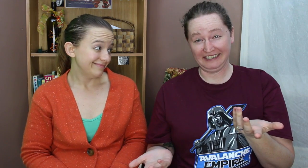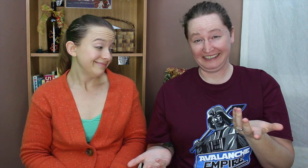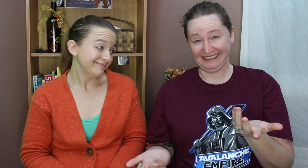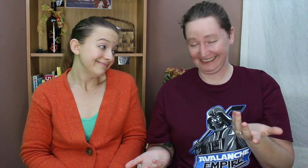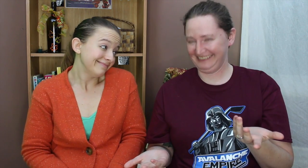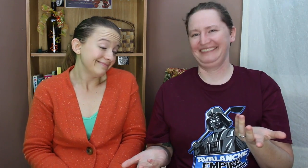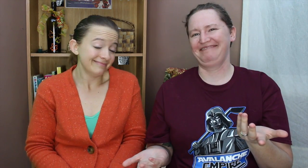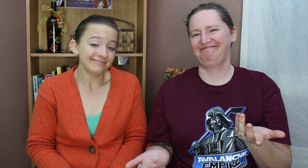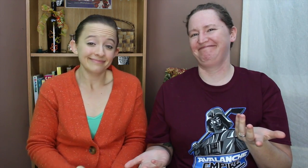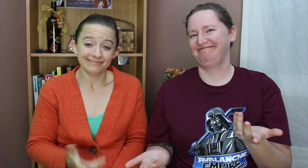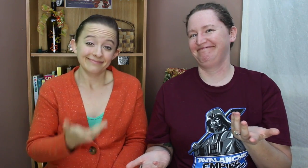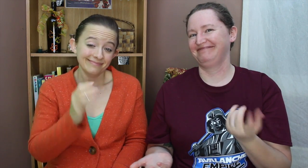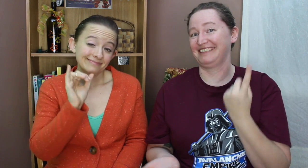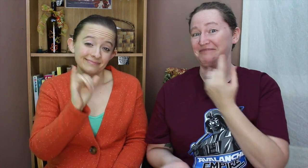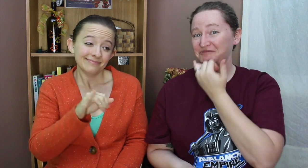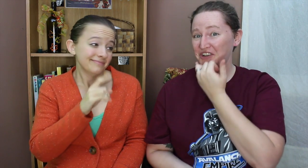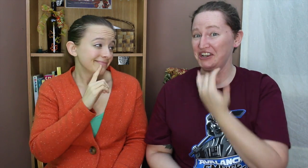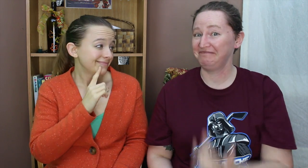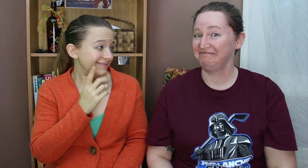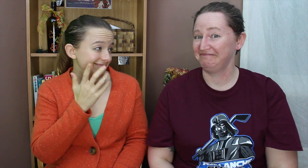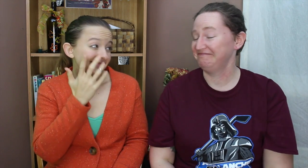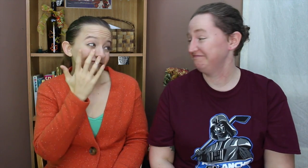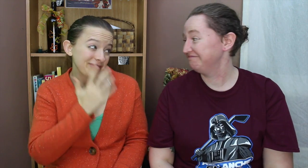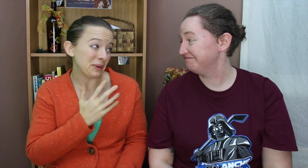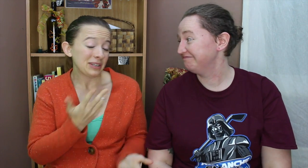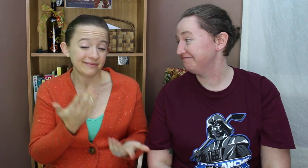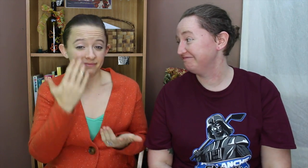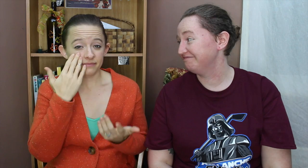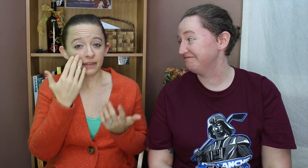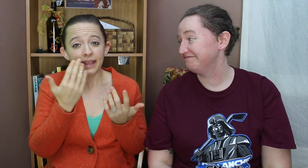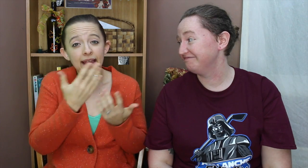are education Deaf people. So something's wrong!